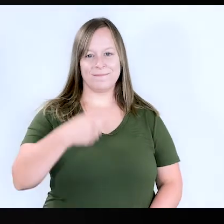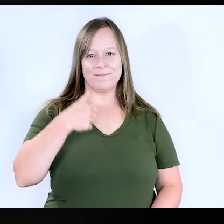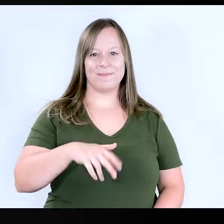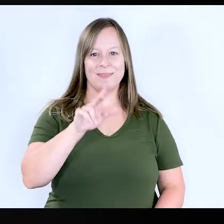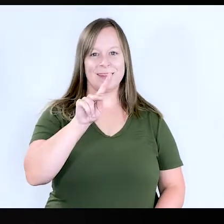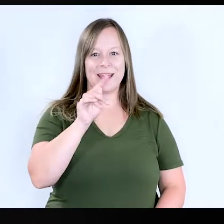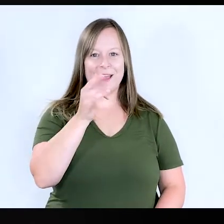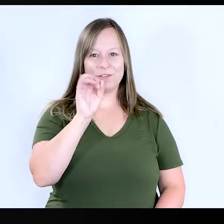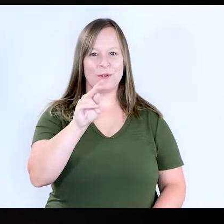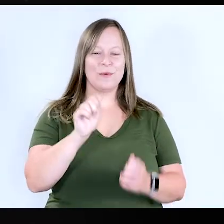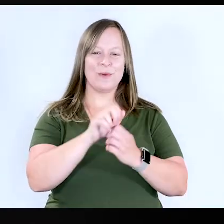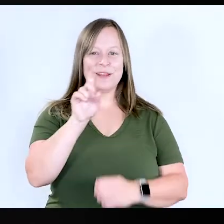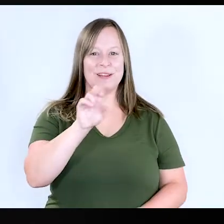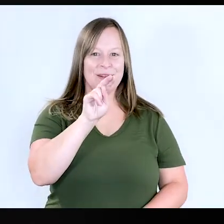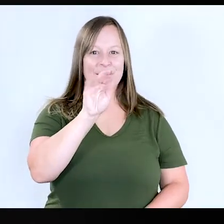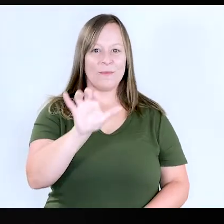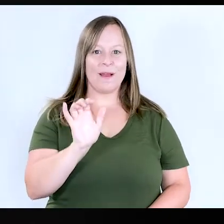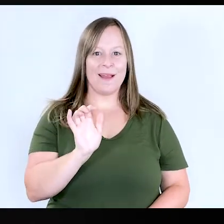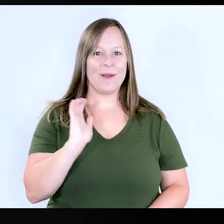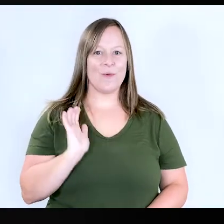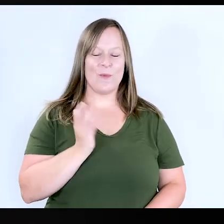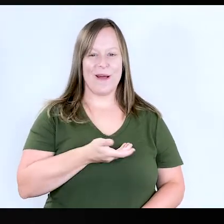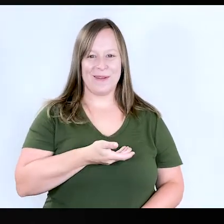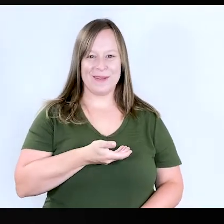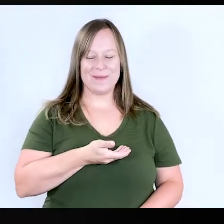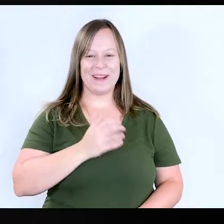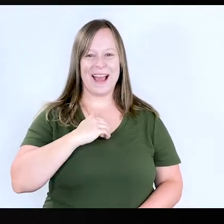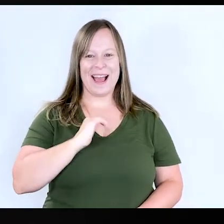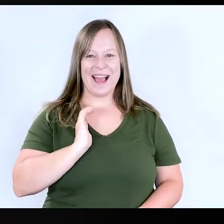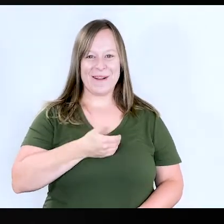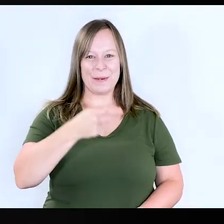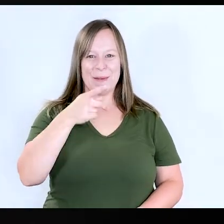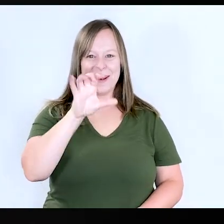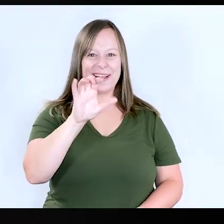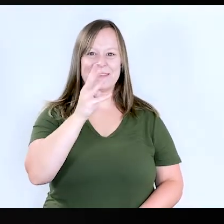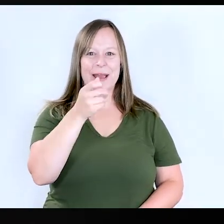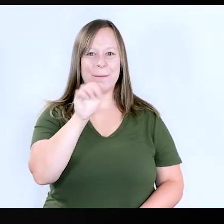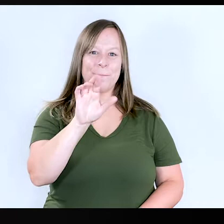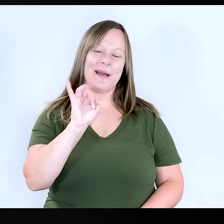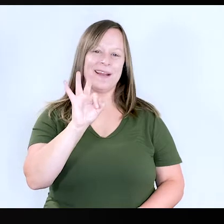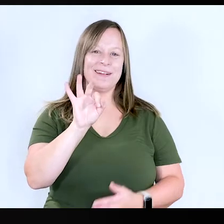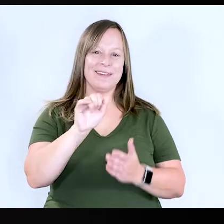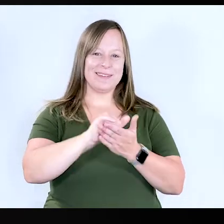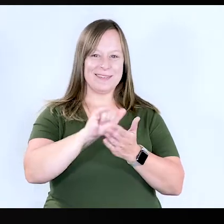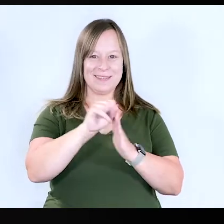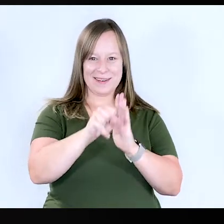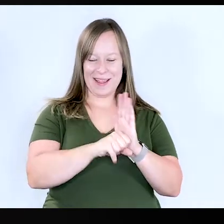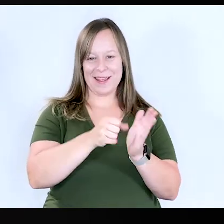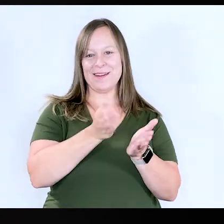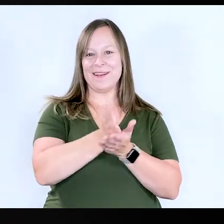This is Katrin with Disability Rights New York. Welcome to our podcast-- Empire State of Rights: Closed Captioned.